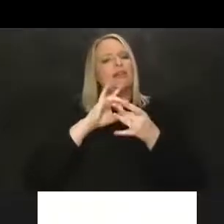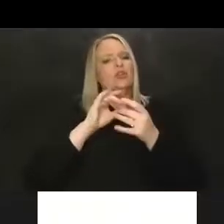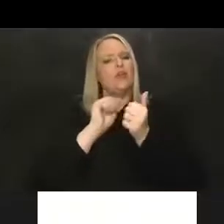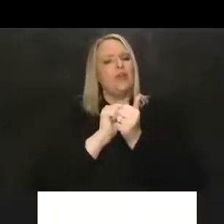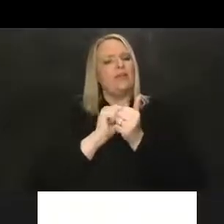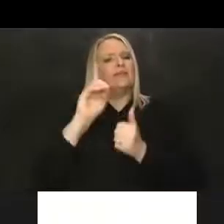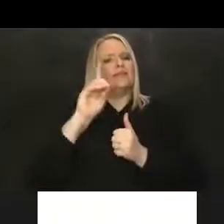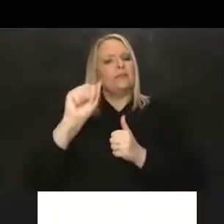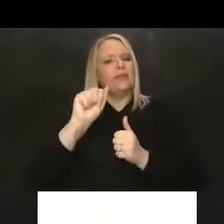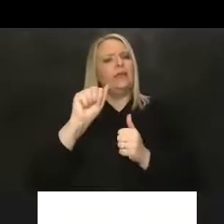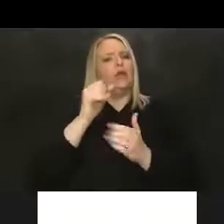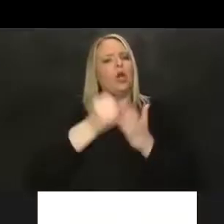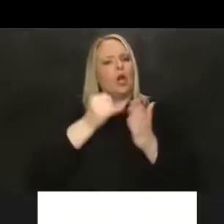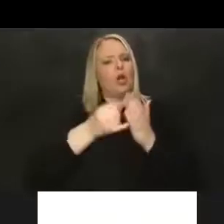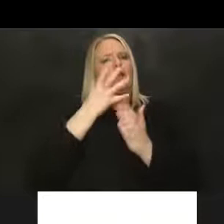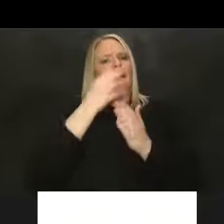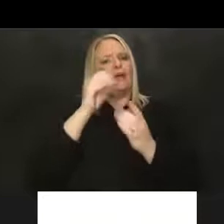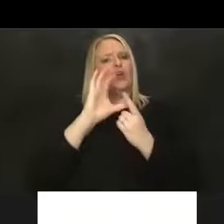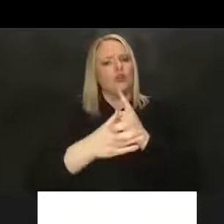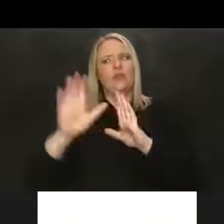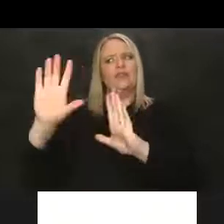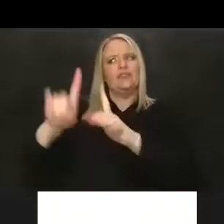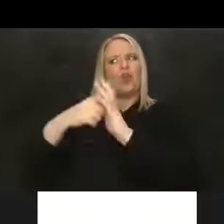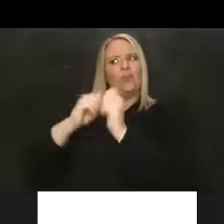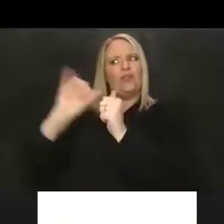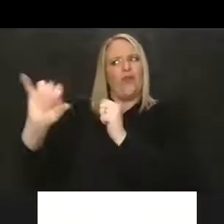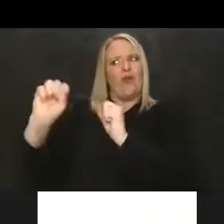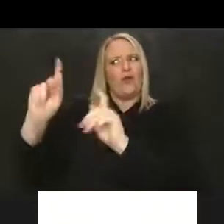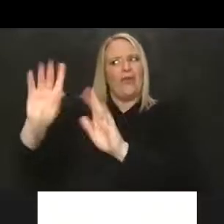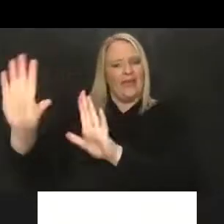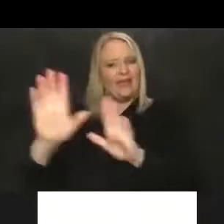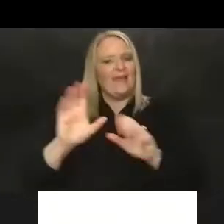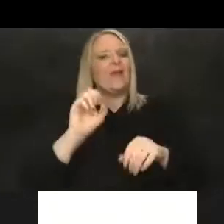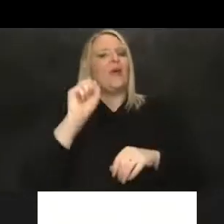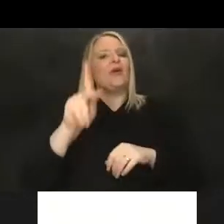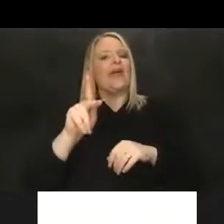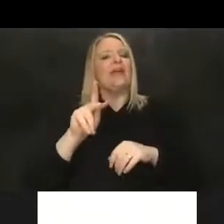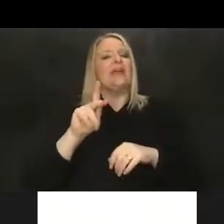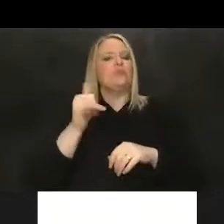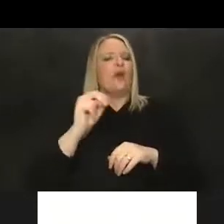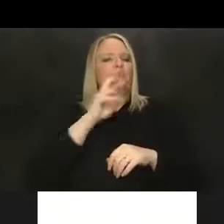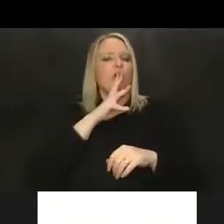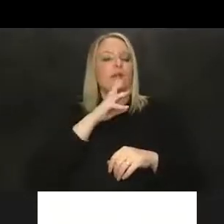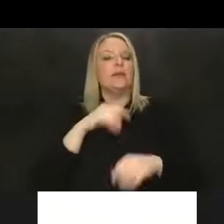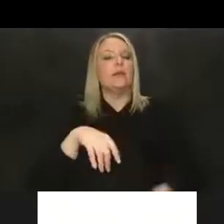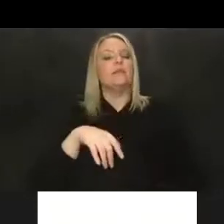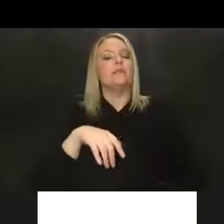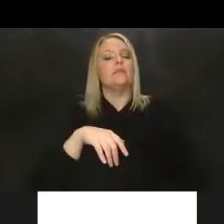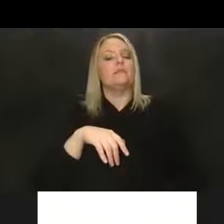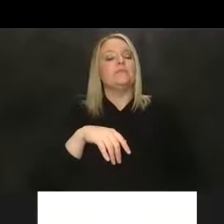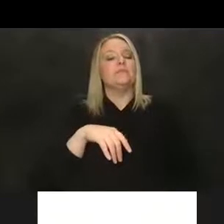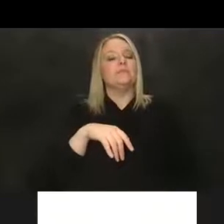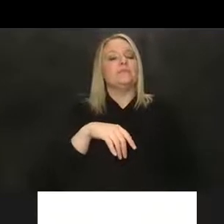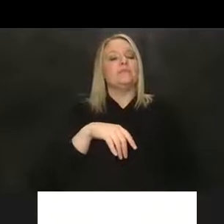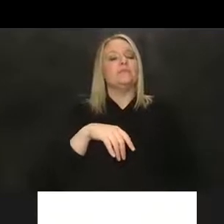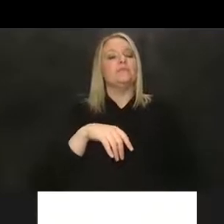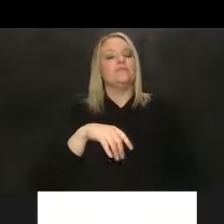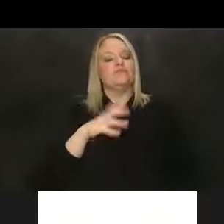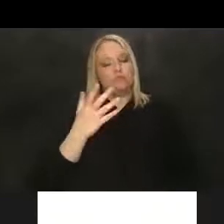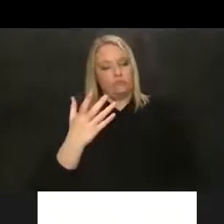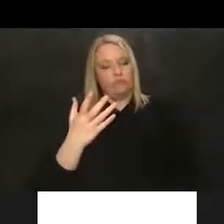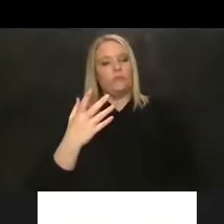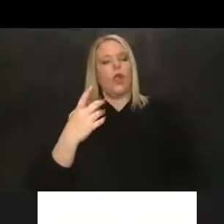Oh yeah, it's something- >> Okay. >> Okay, so I, you know I for a long time I